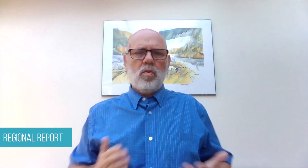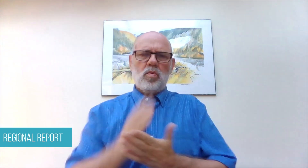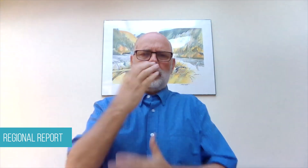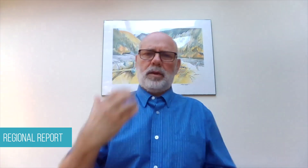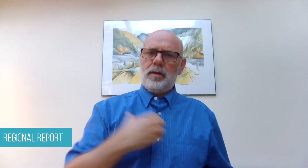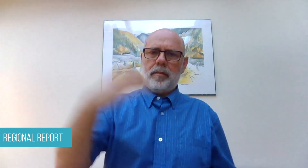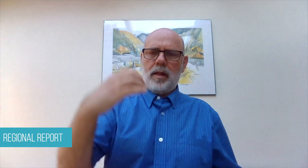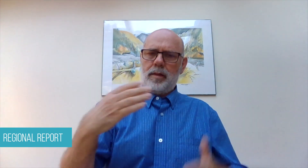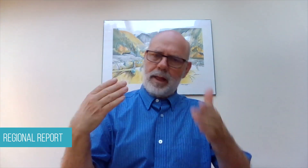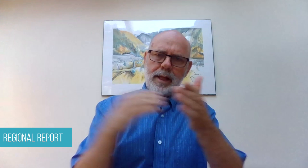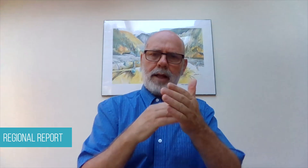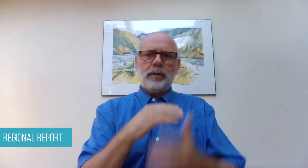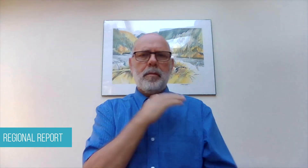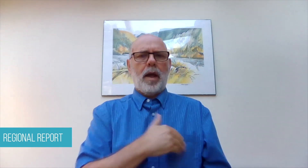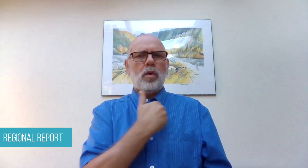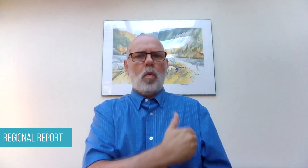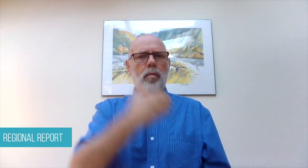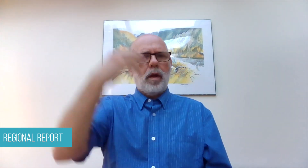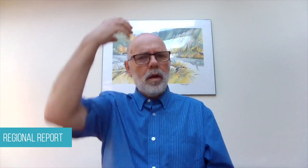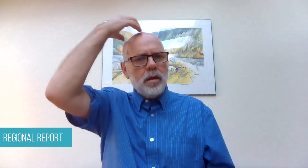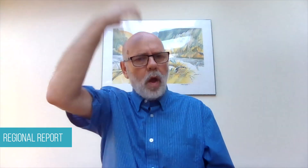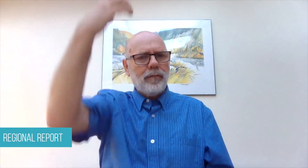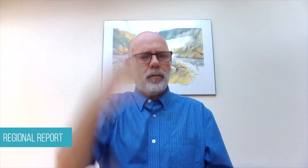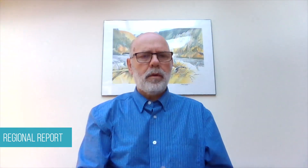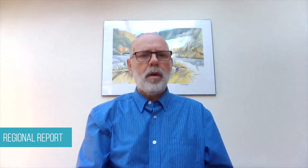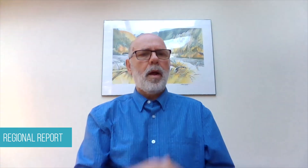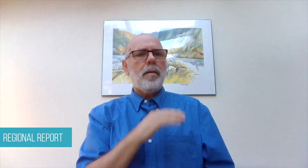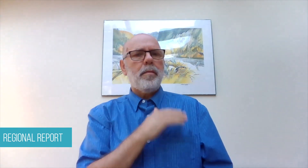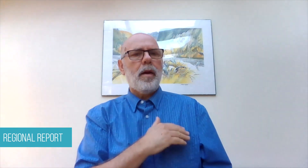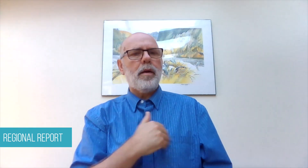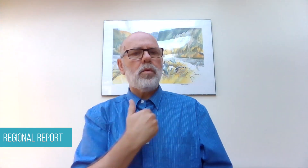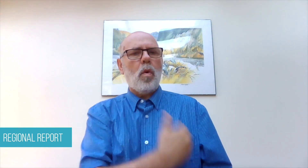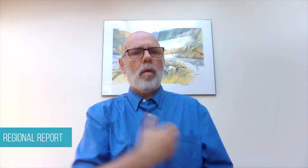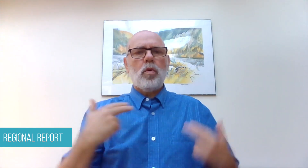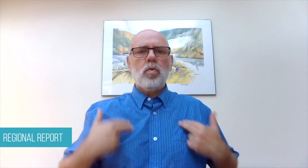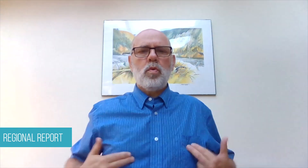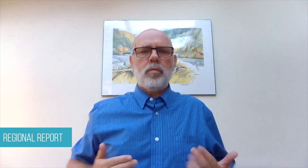the Manitoba government. The Human Rights court rejected